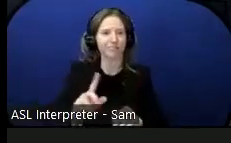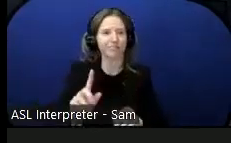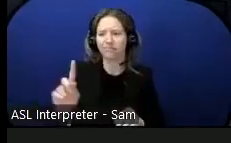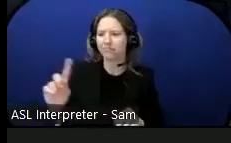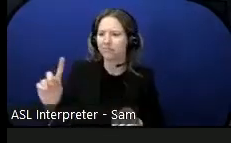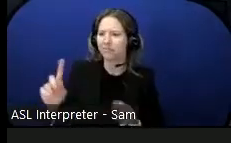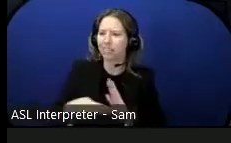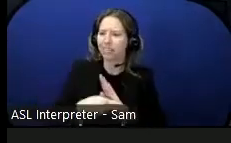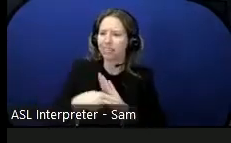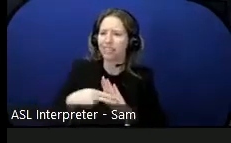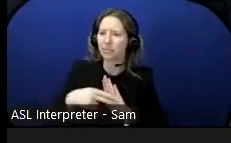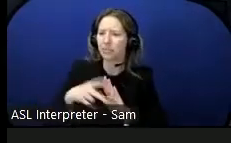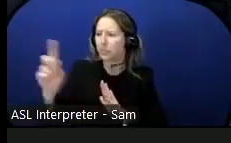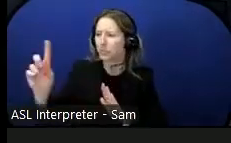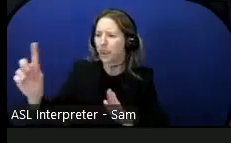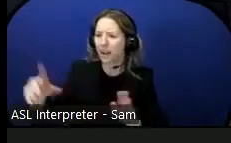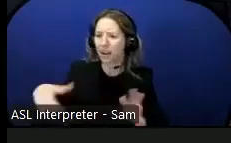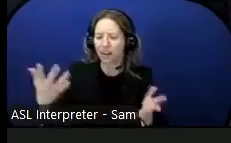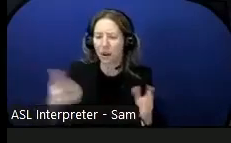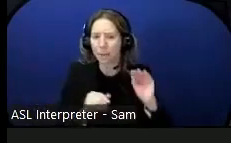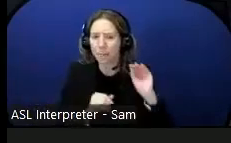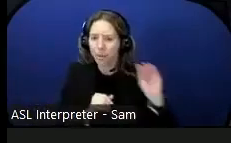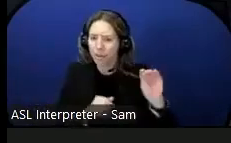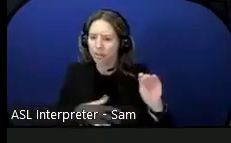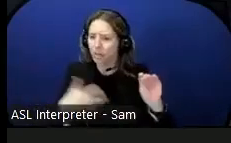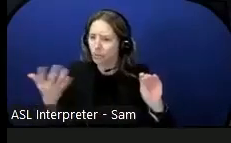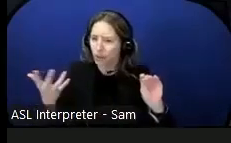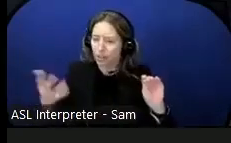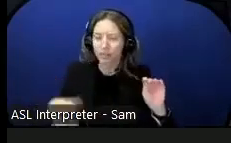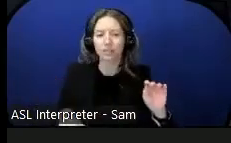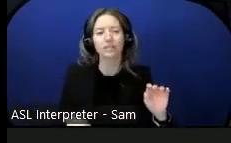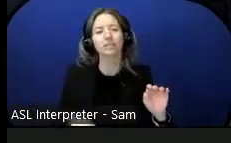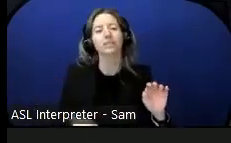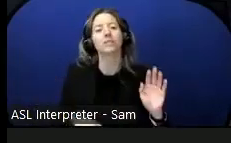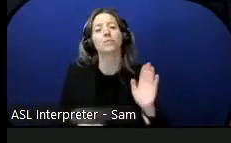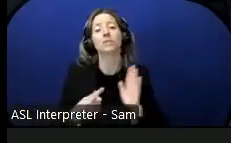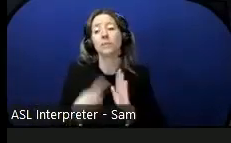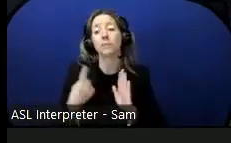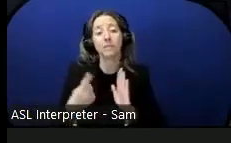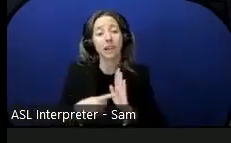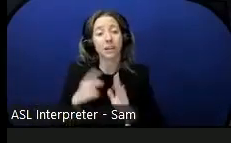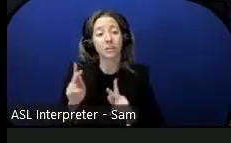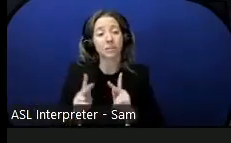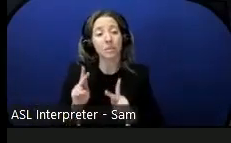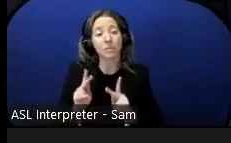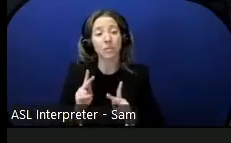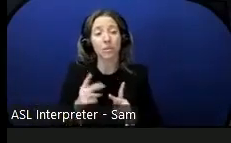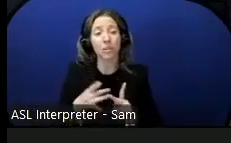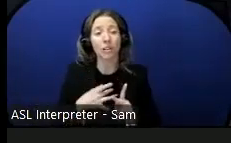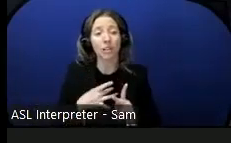A lot of people like to use the placeholder text as the label, that's a big no-no. If you really need to style your label